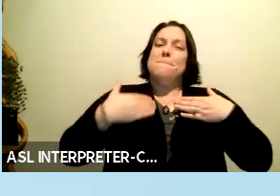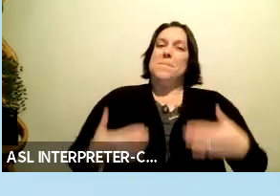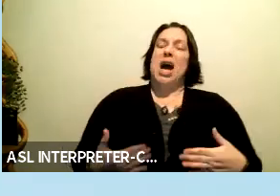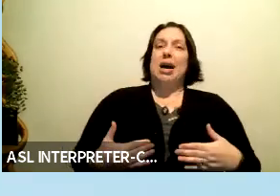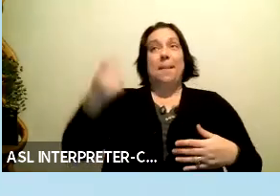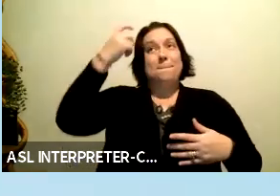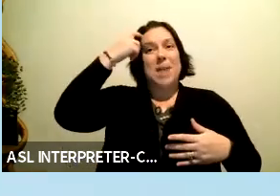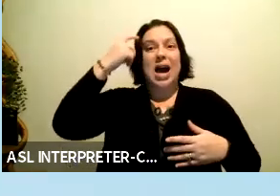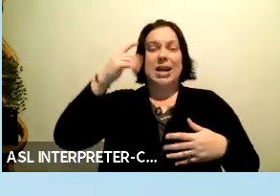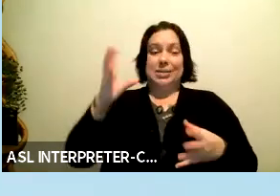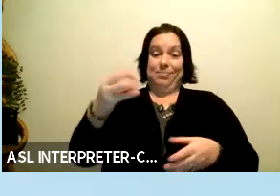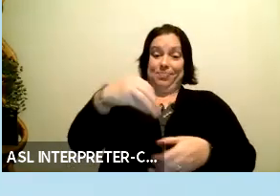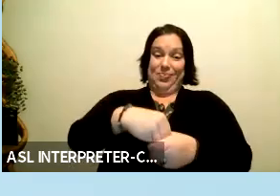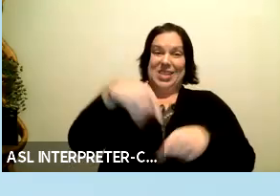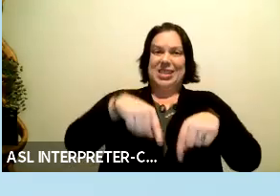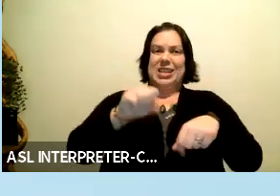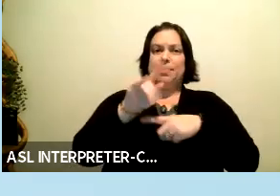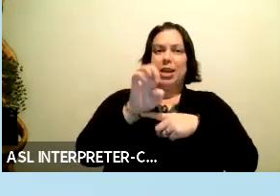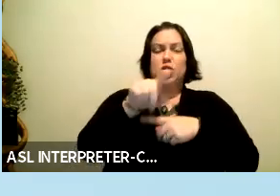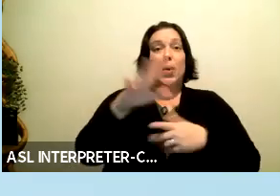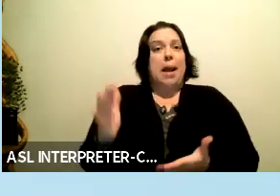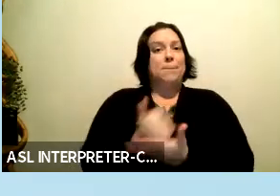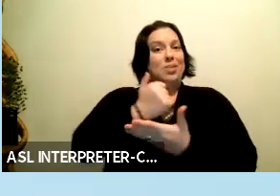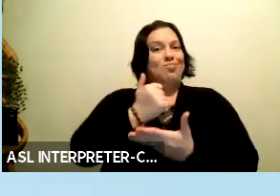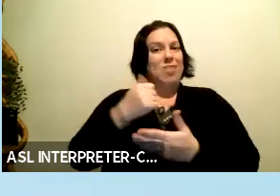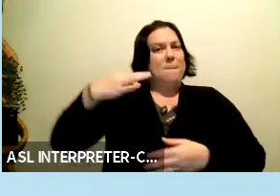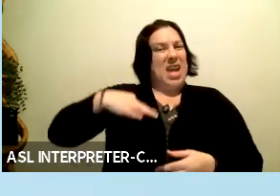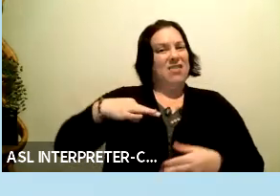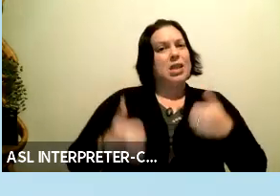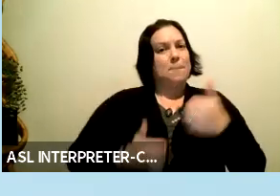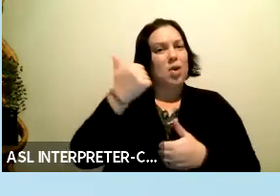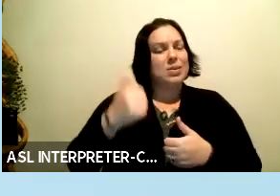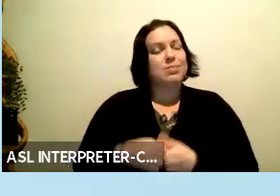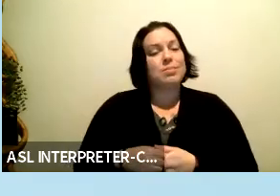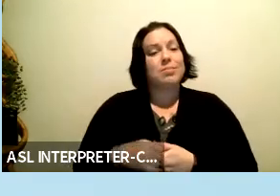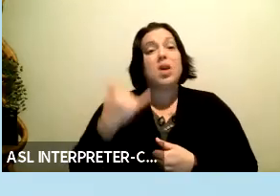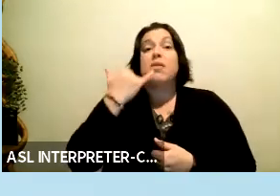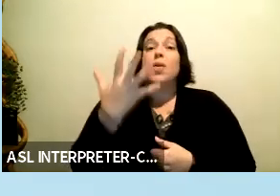you can get the most out of this. If you want to go grab a snack or a warm beverage and you can,